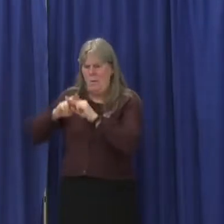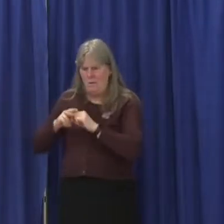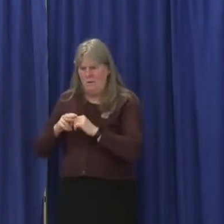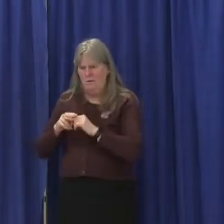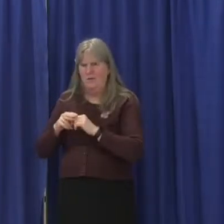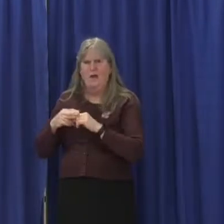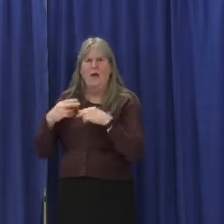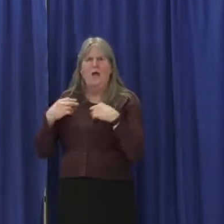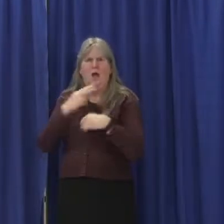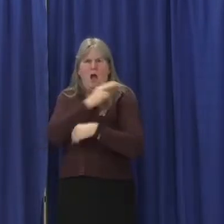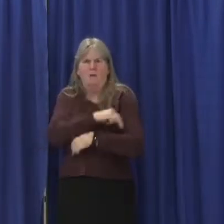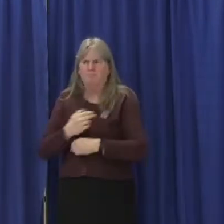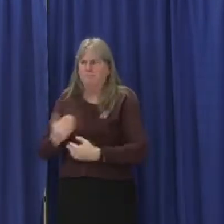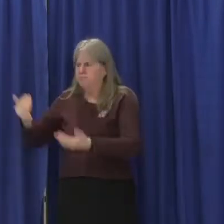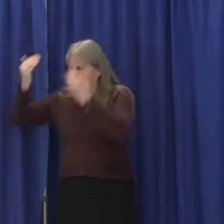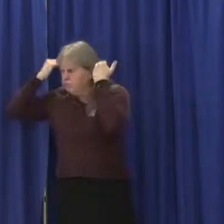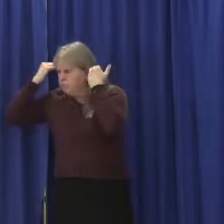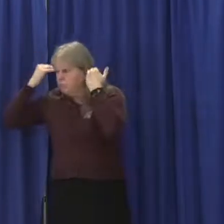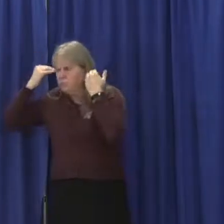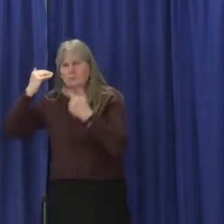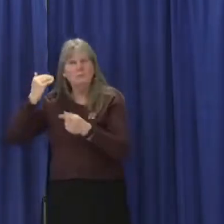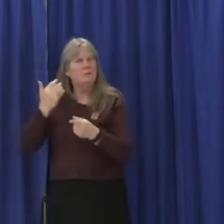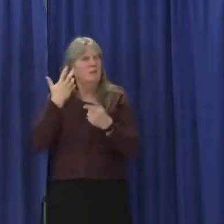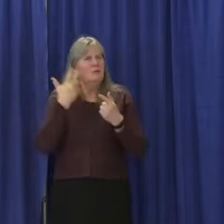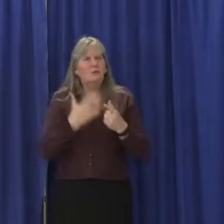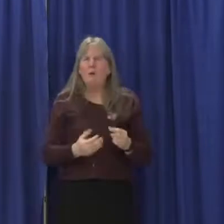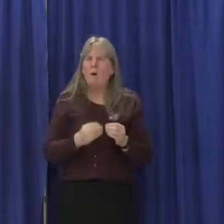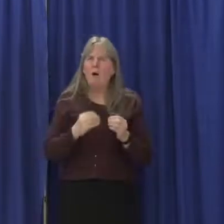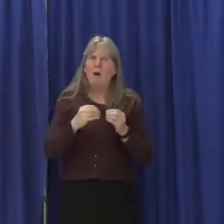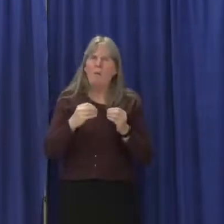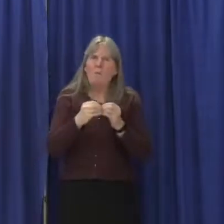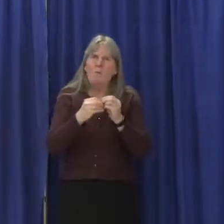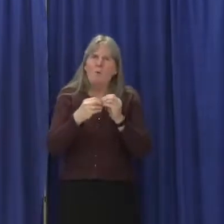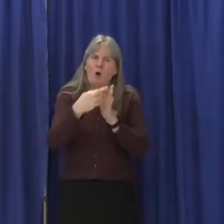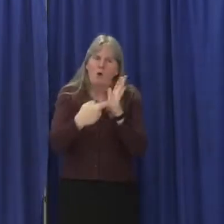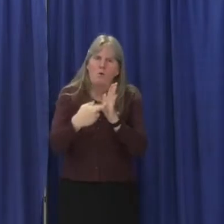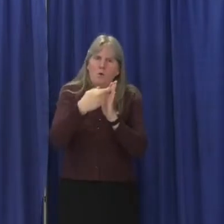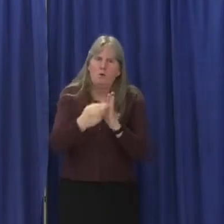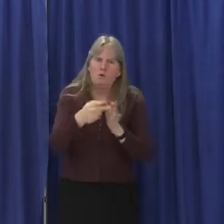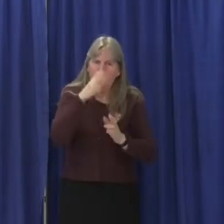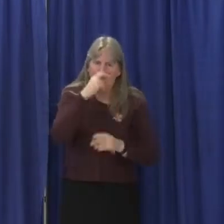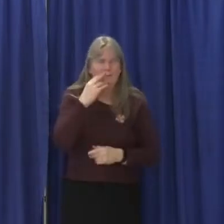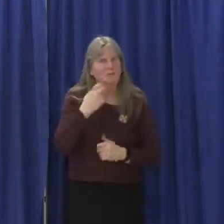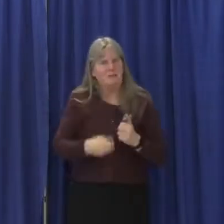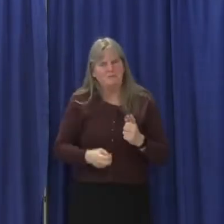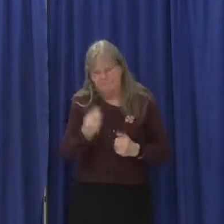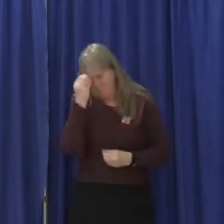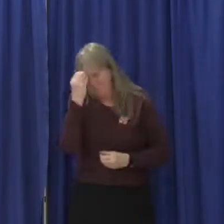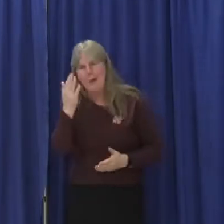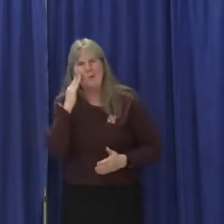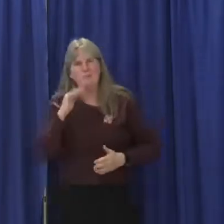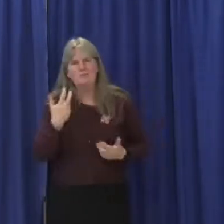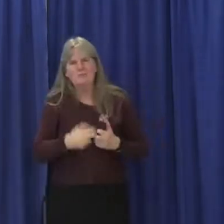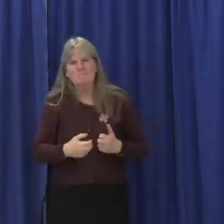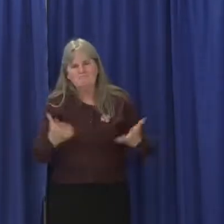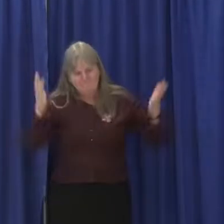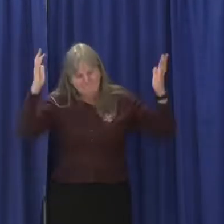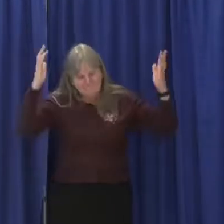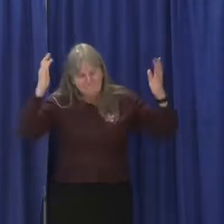need to do so we don't have to do more measures later on. And I get it, it's tough. This one's a tough one. For sure. But it definitely wasn't a